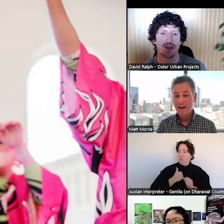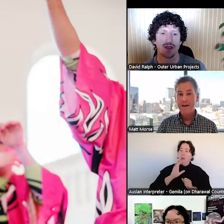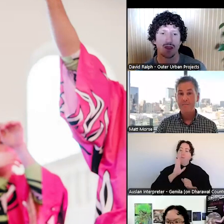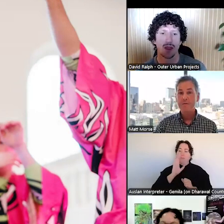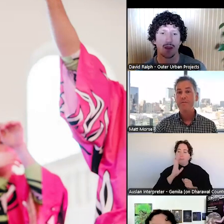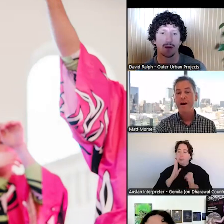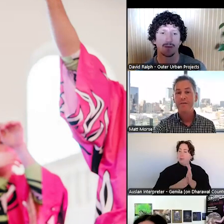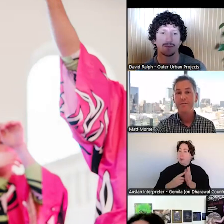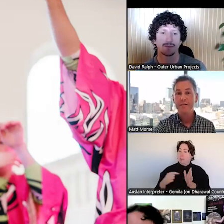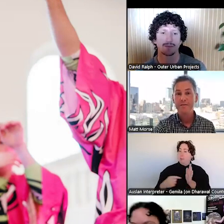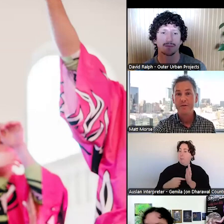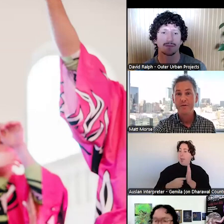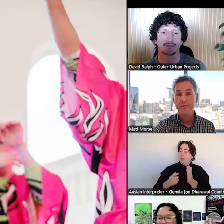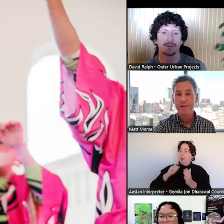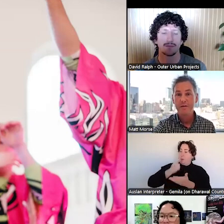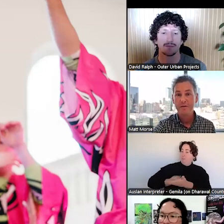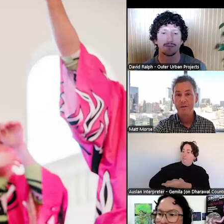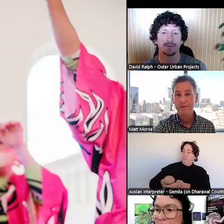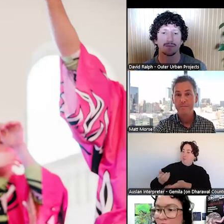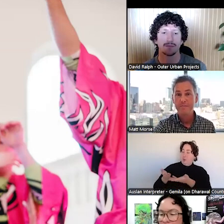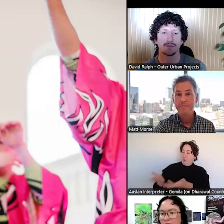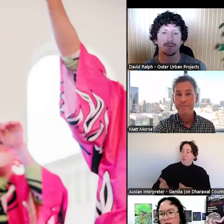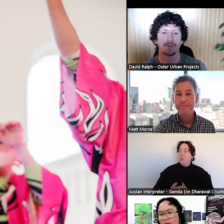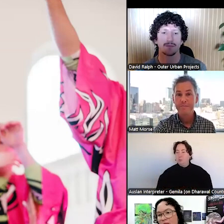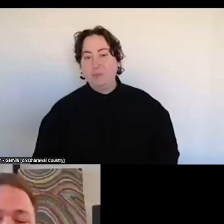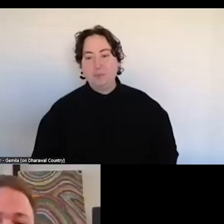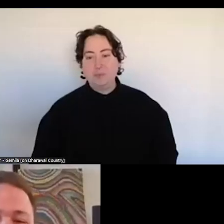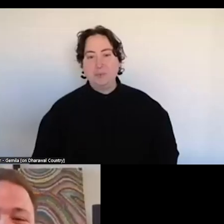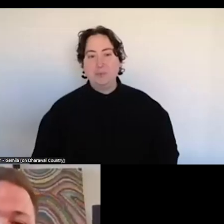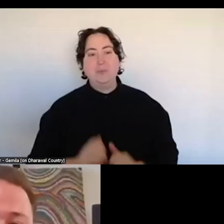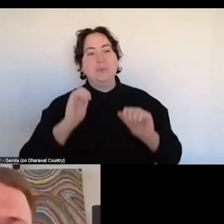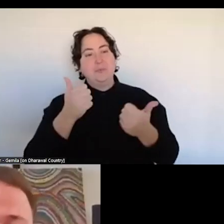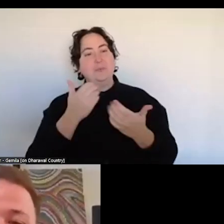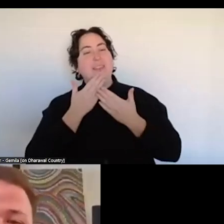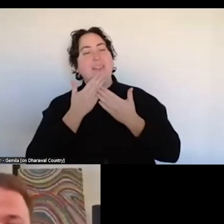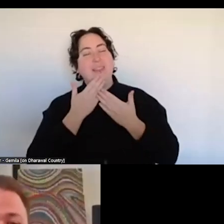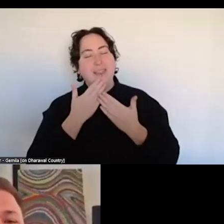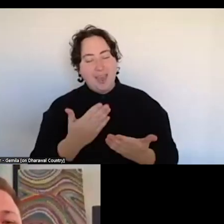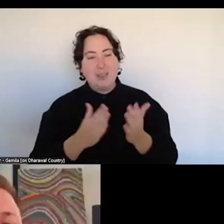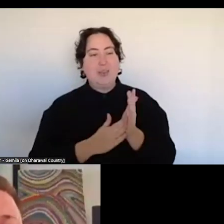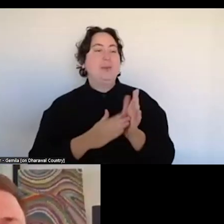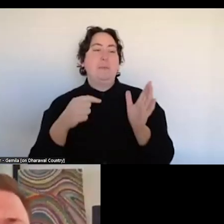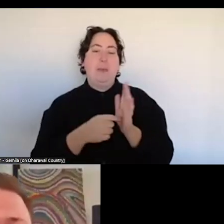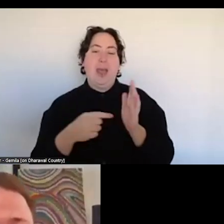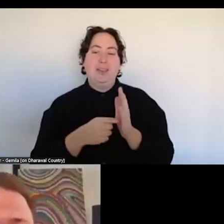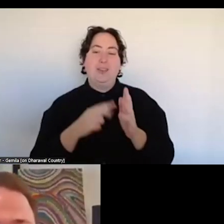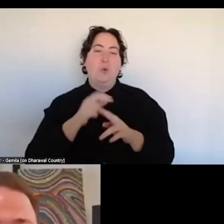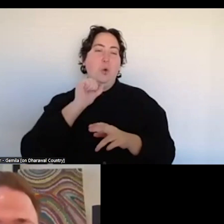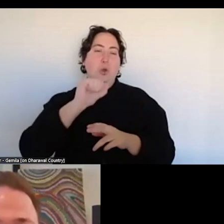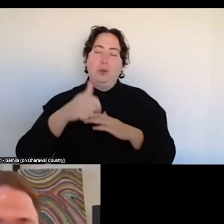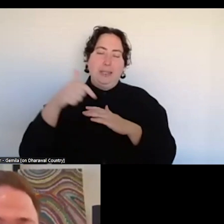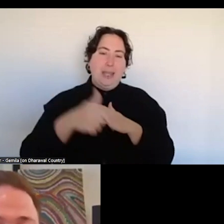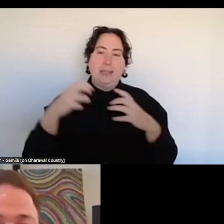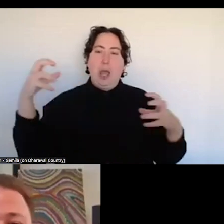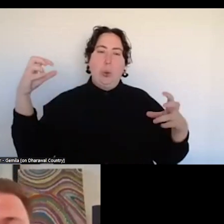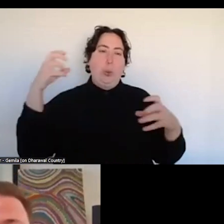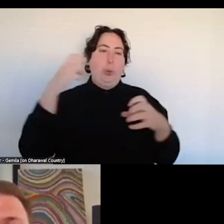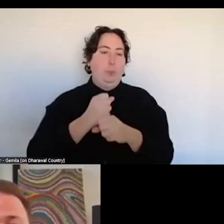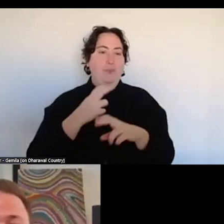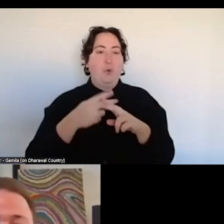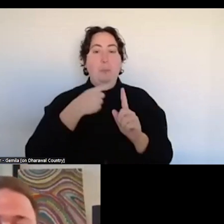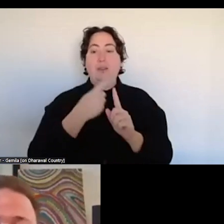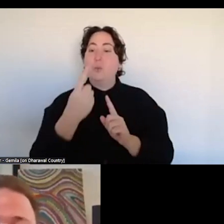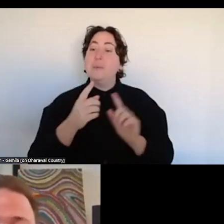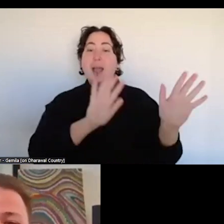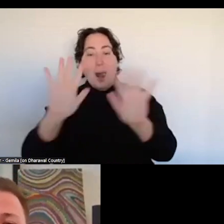I will hand over to you. >> My name is Matt and I'm